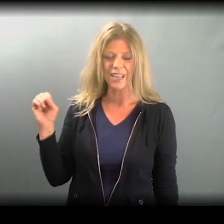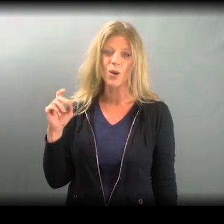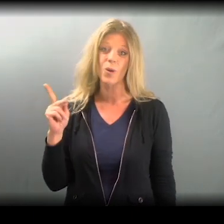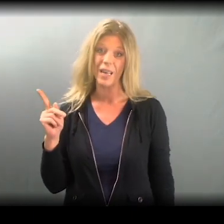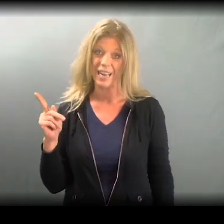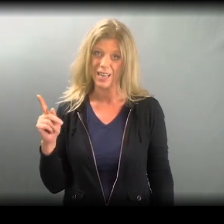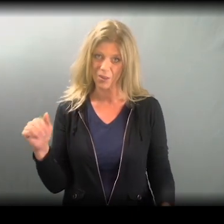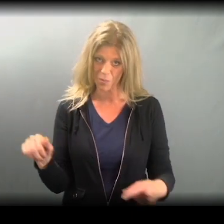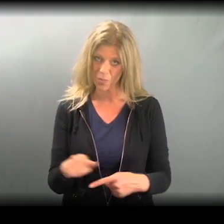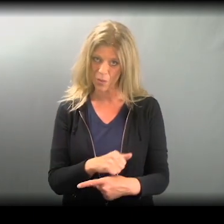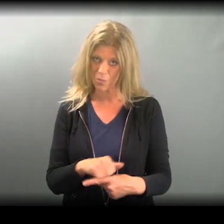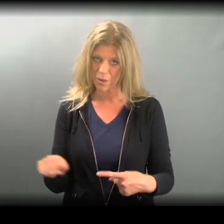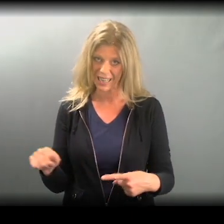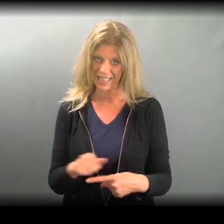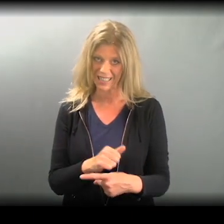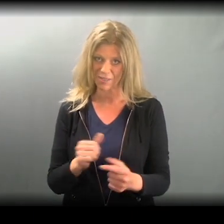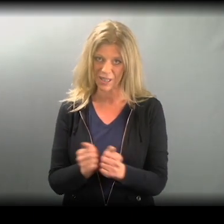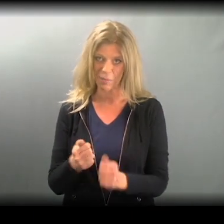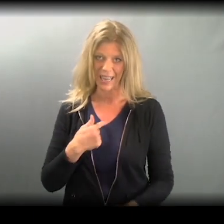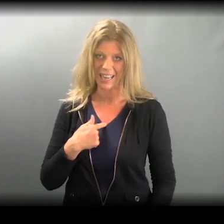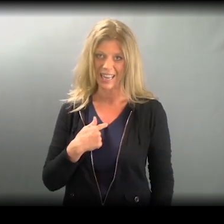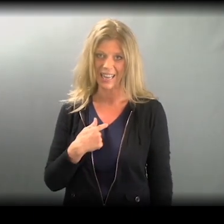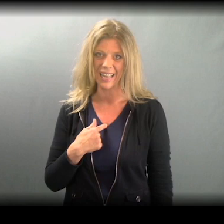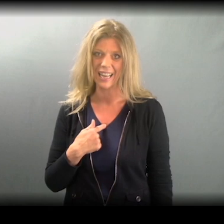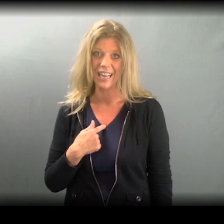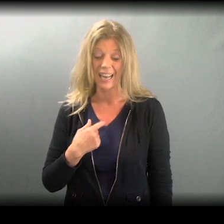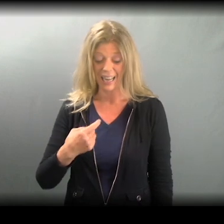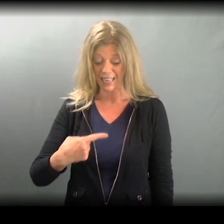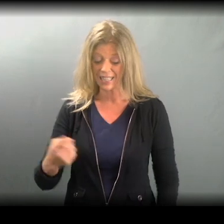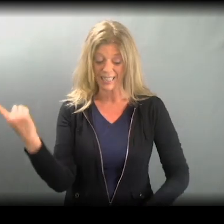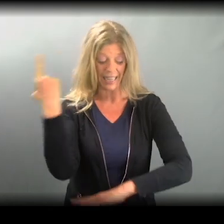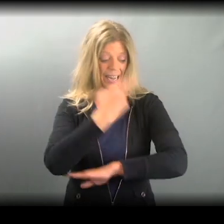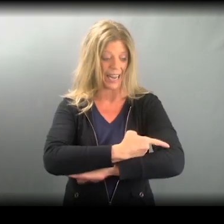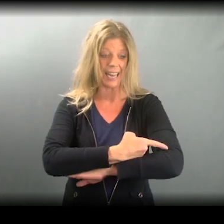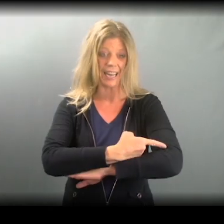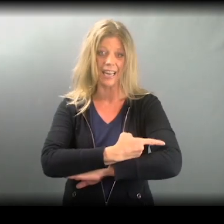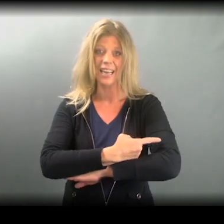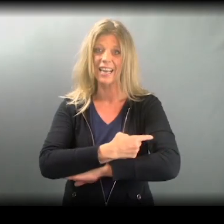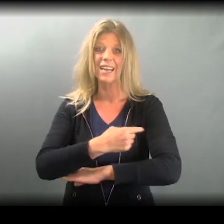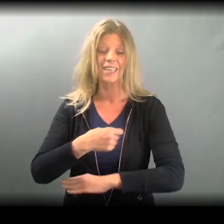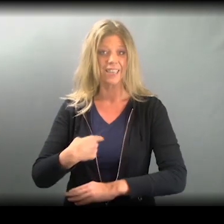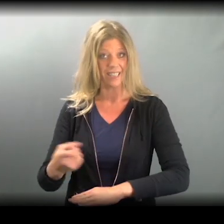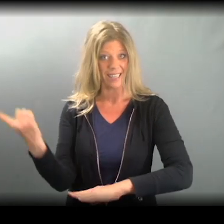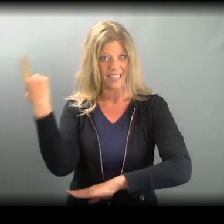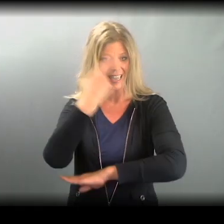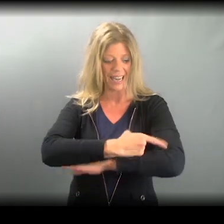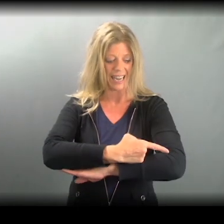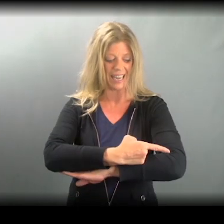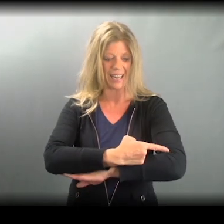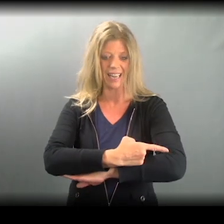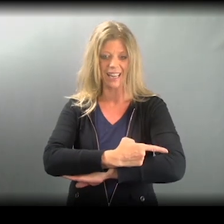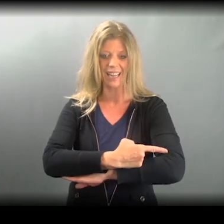OK. Practice with me. TODAY